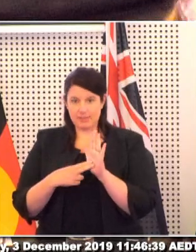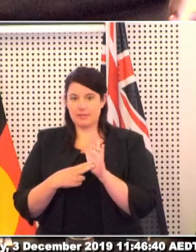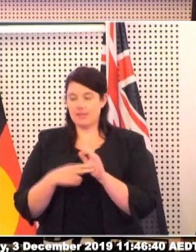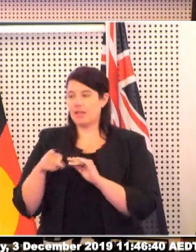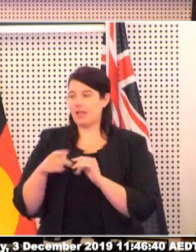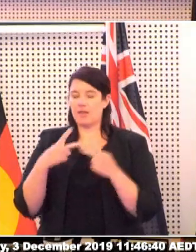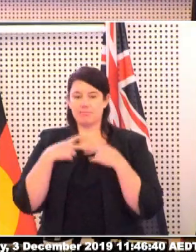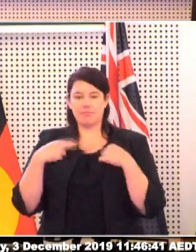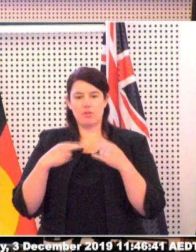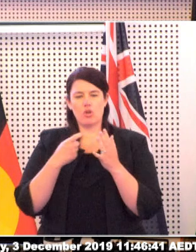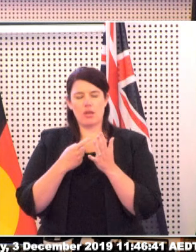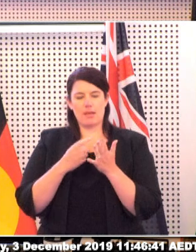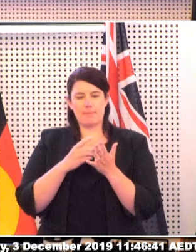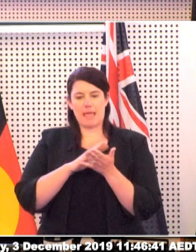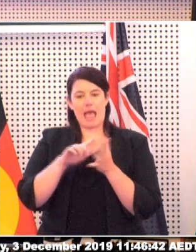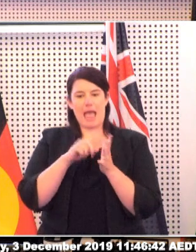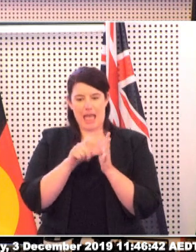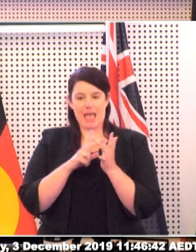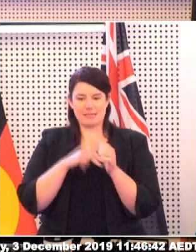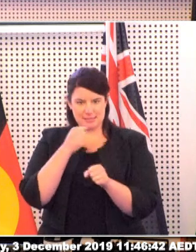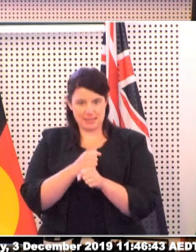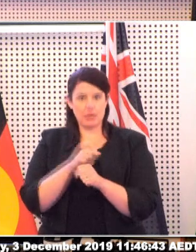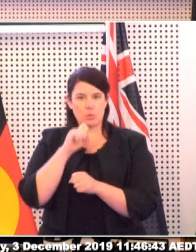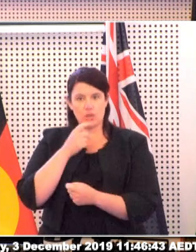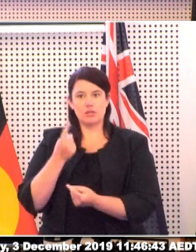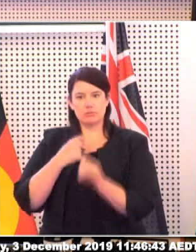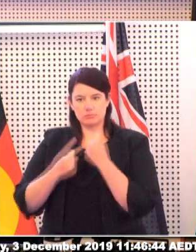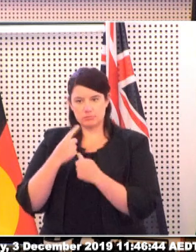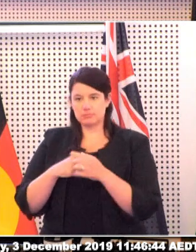Professor Robinson, if you wouldn’t mind take an oath or an affirmation, as you wish.